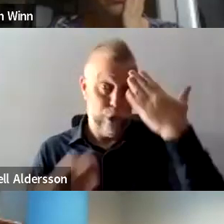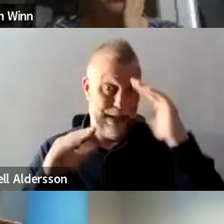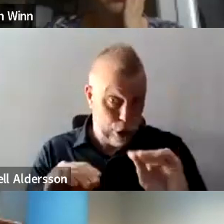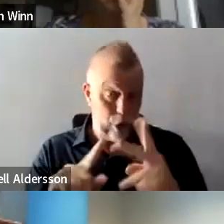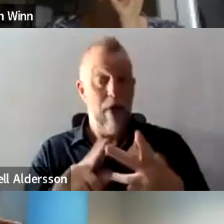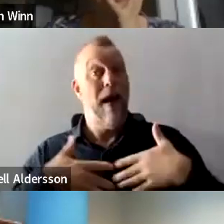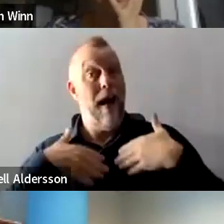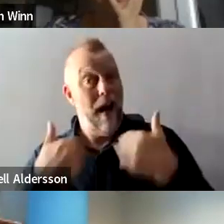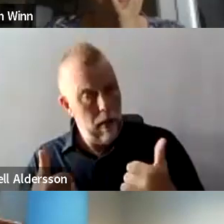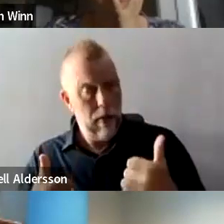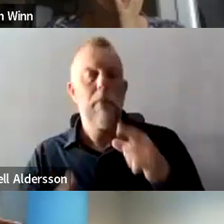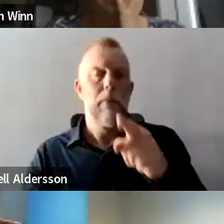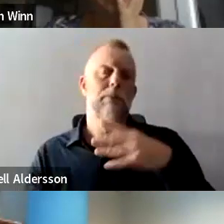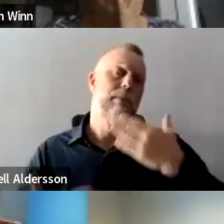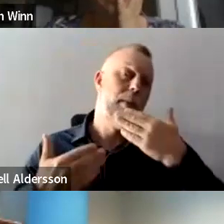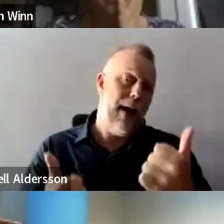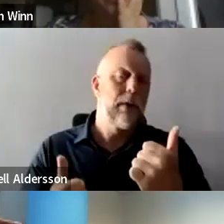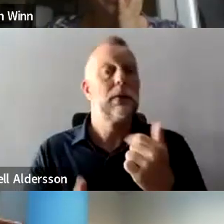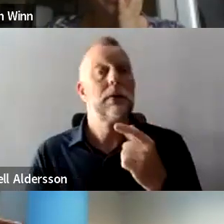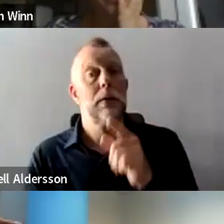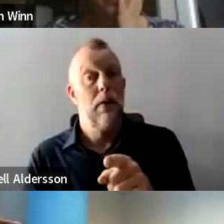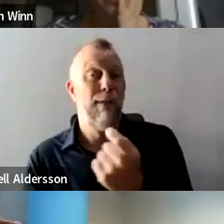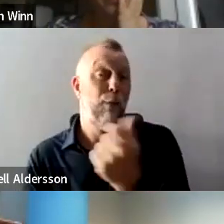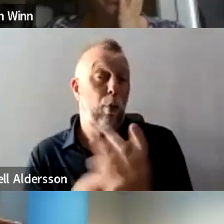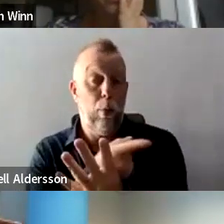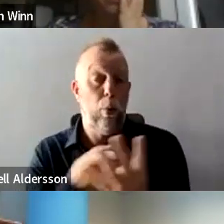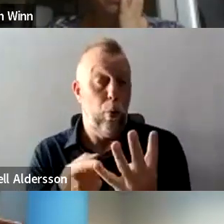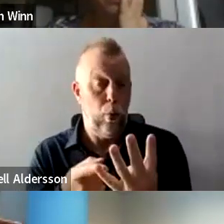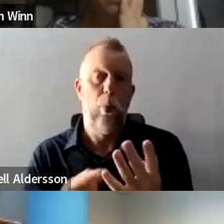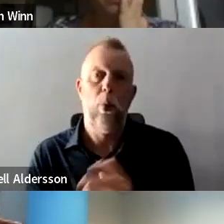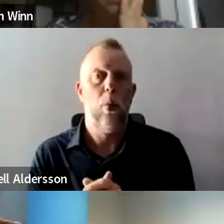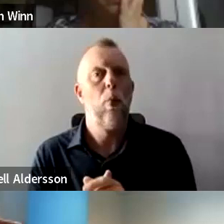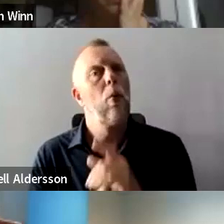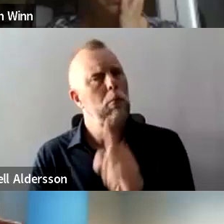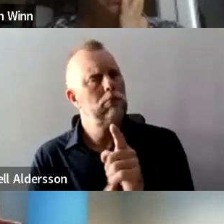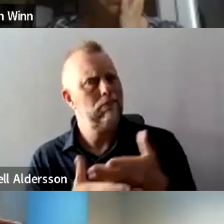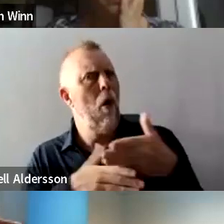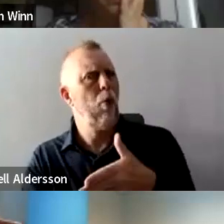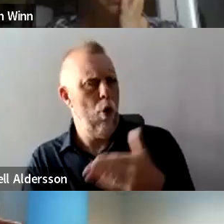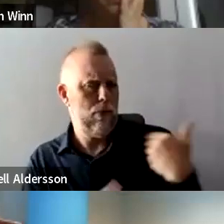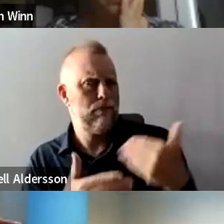I'd just like to name and thank a few people in particular for the hard work they've done on this.